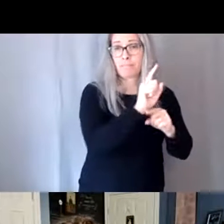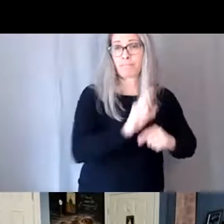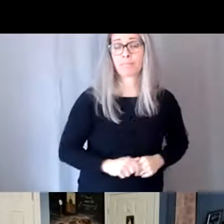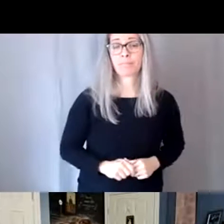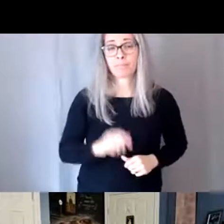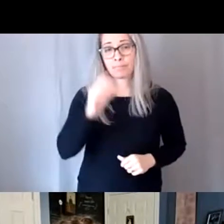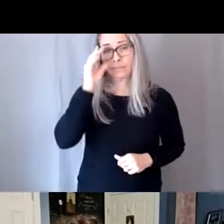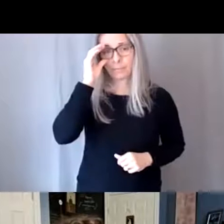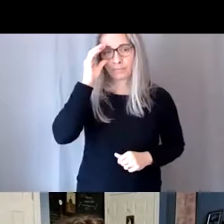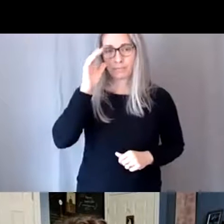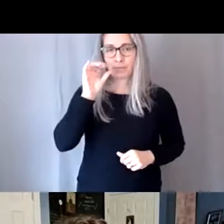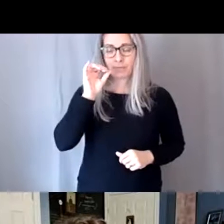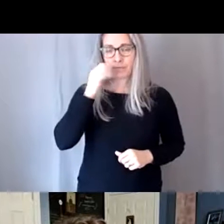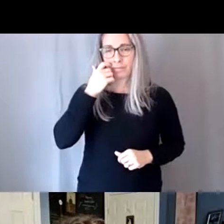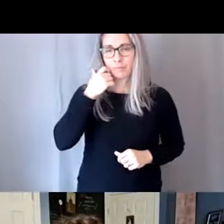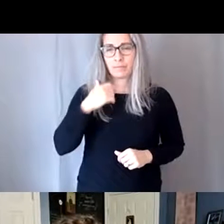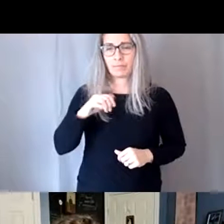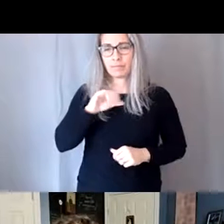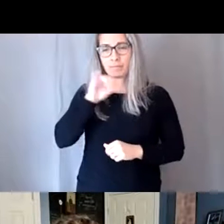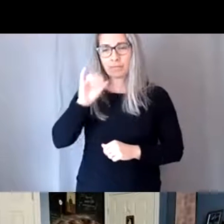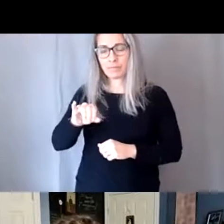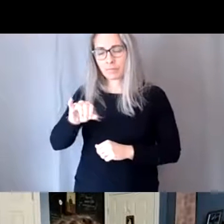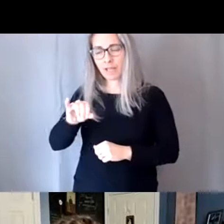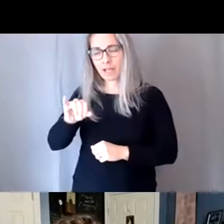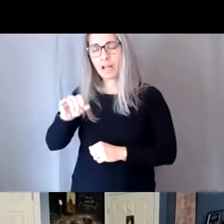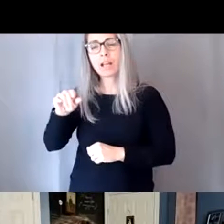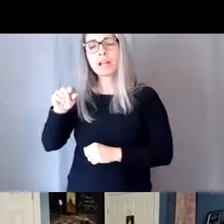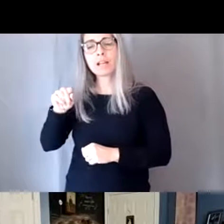disability as essentially a problem of normativity